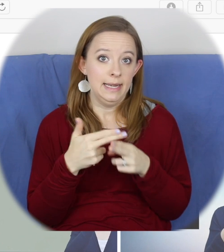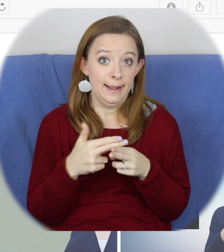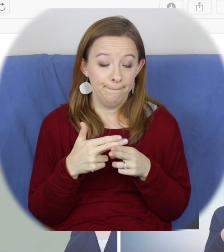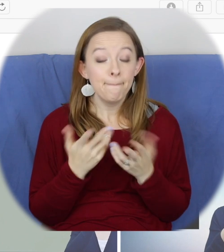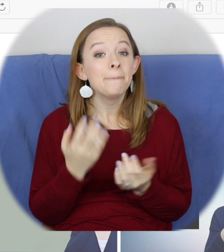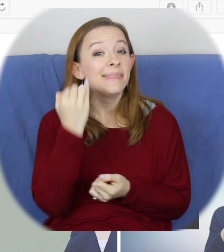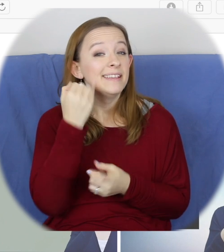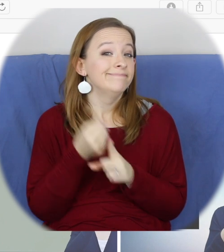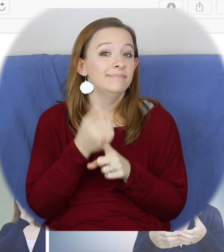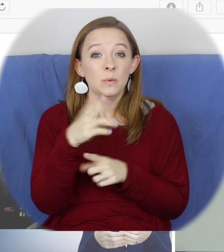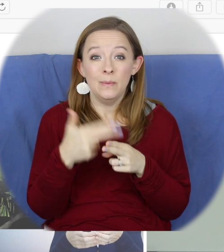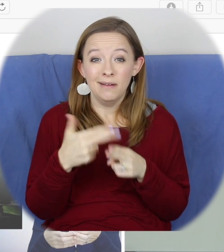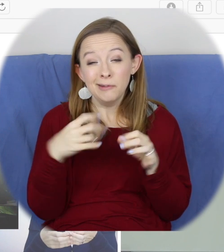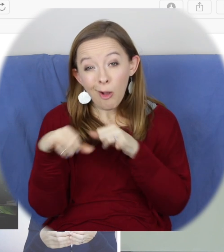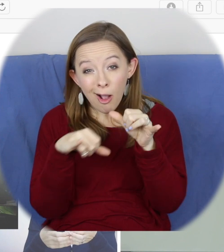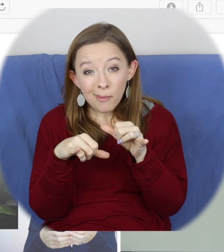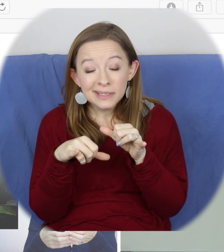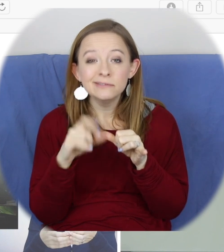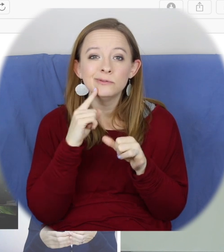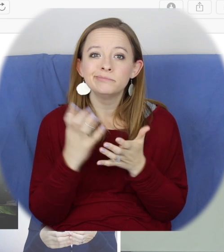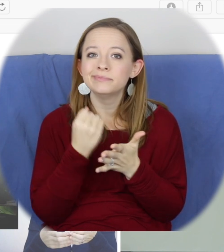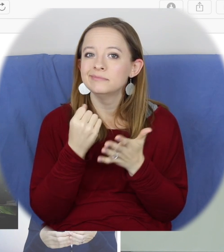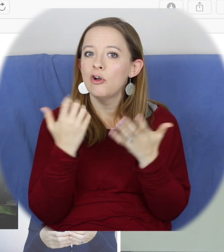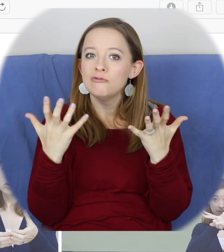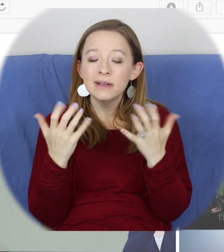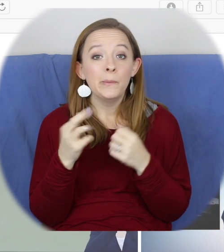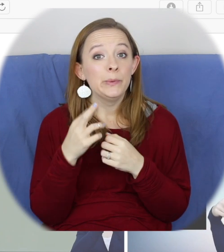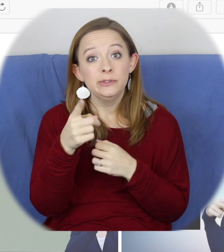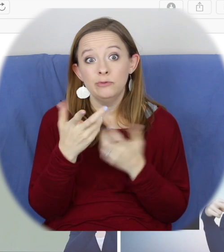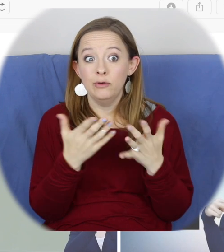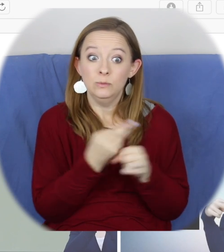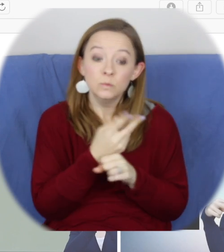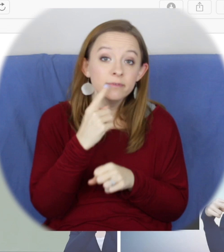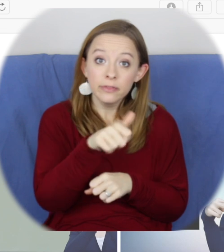Umm, if your name is taken because it's common, or maybe you're using it for some other reason,